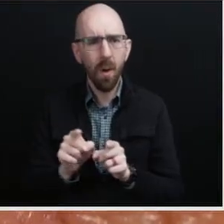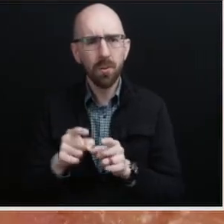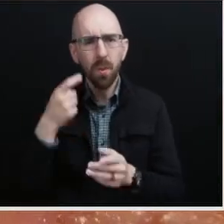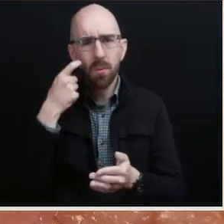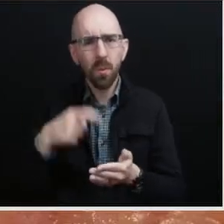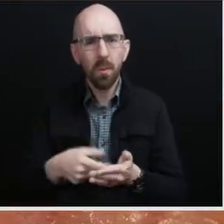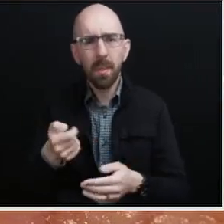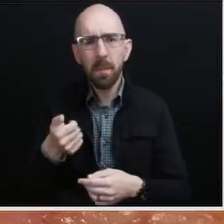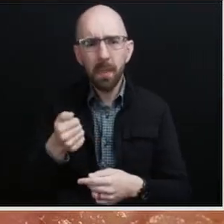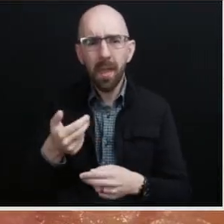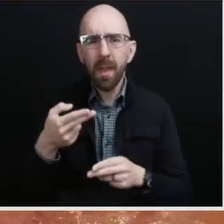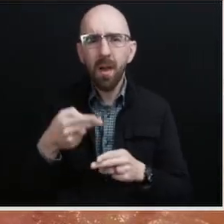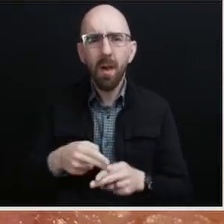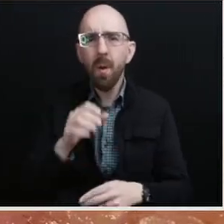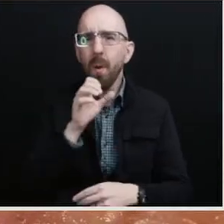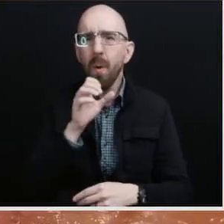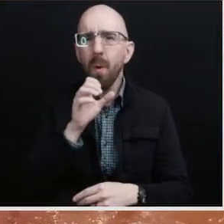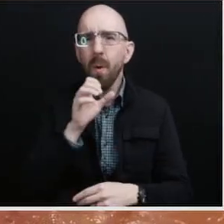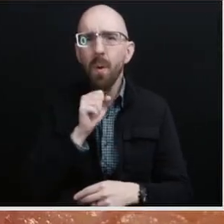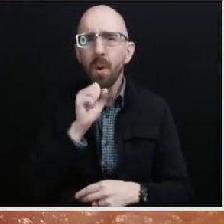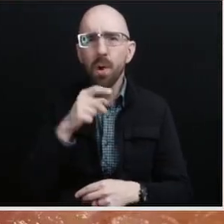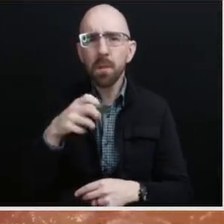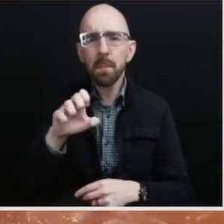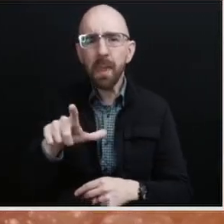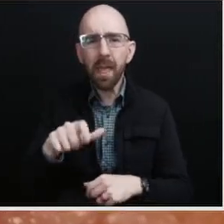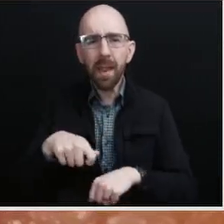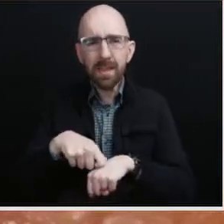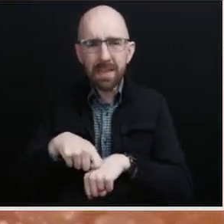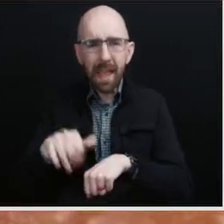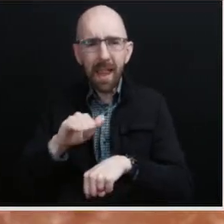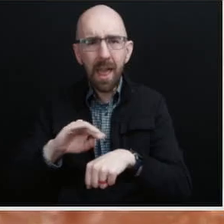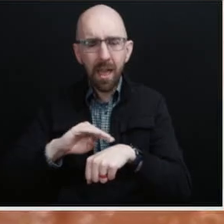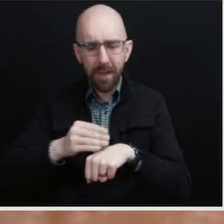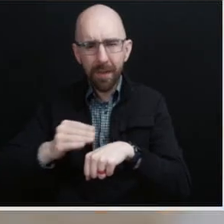call it like orange peel skin. A little bit like skin thickening, like a little dimpling.